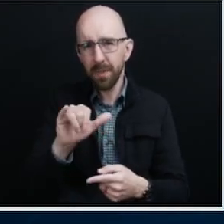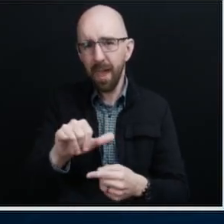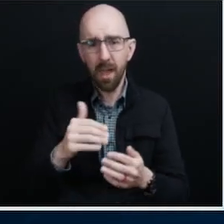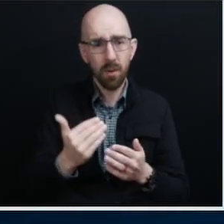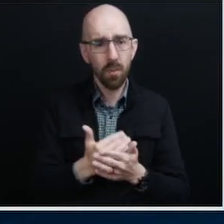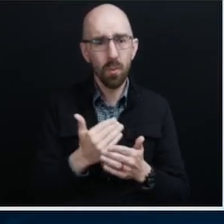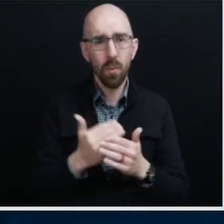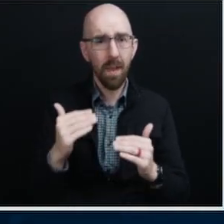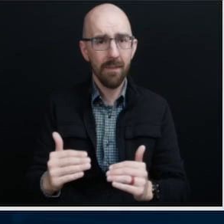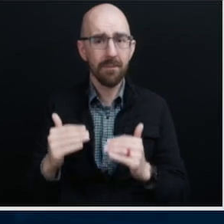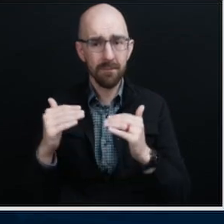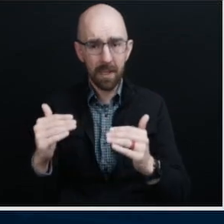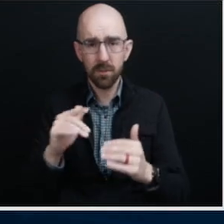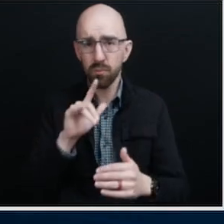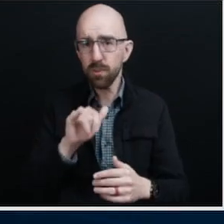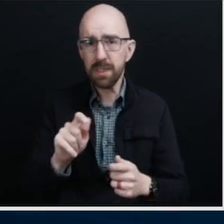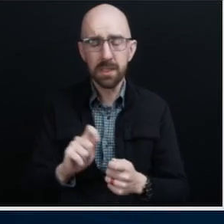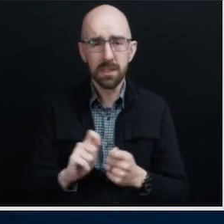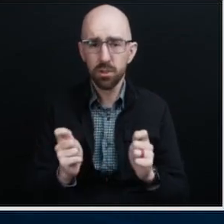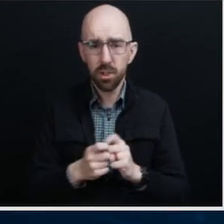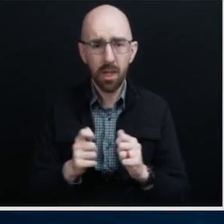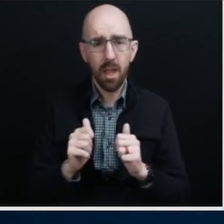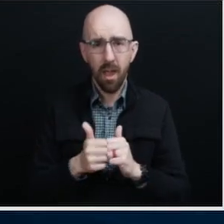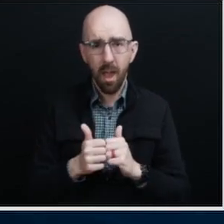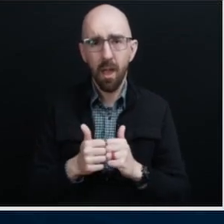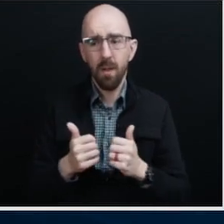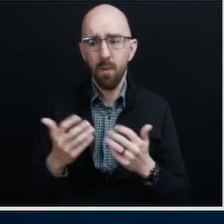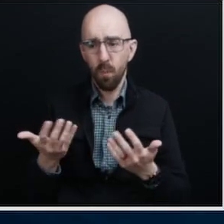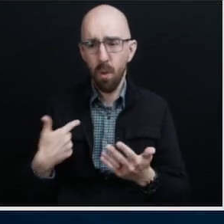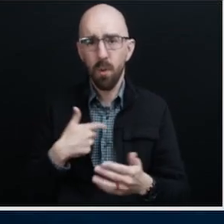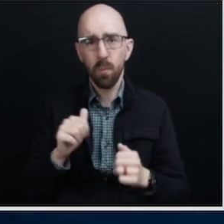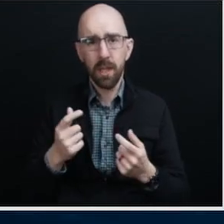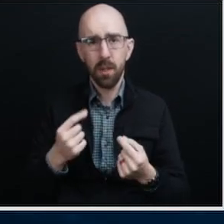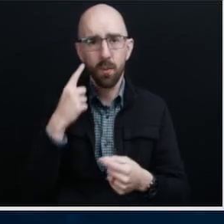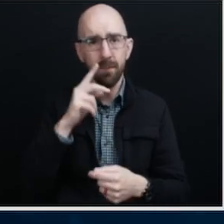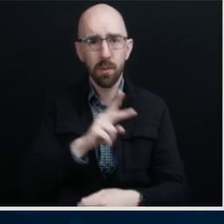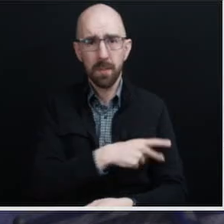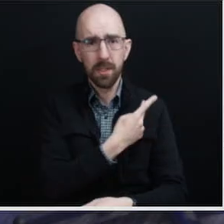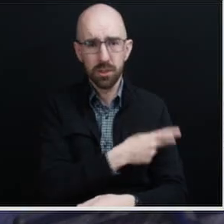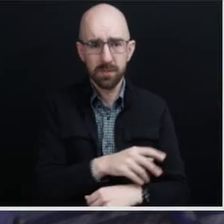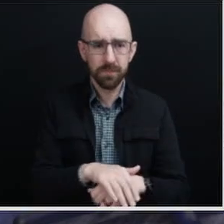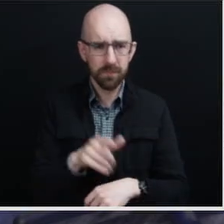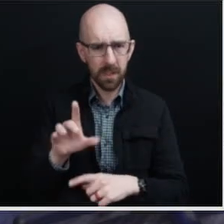have just truly changed how how and what we can do for patients. She was diagnosed with triple